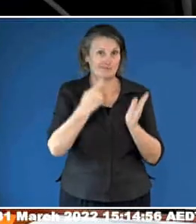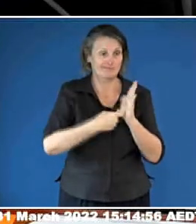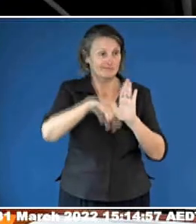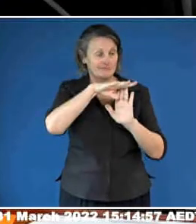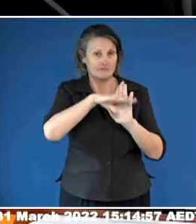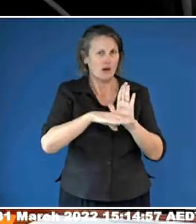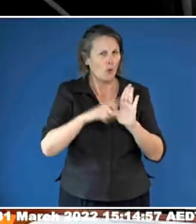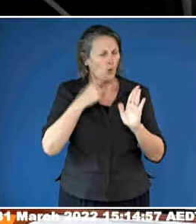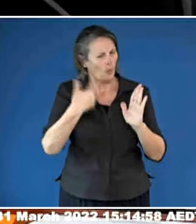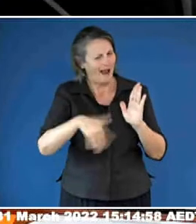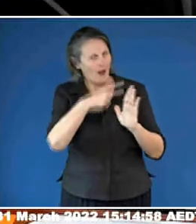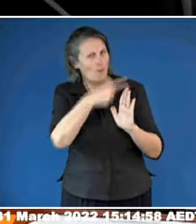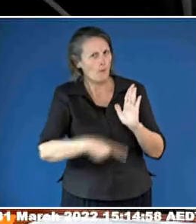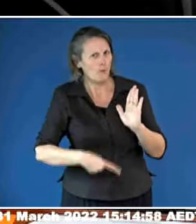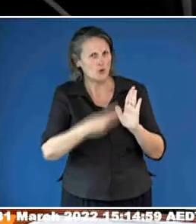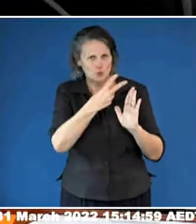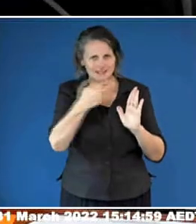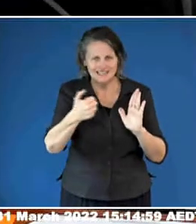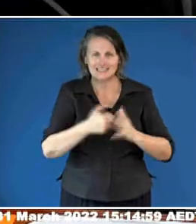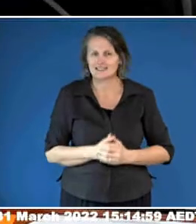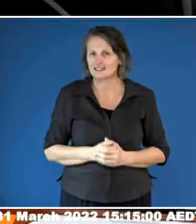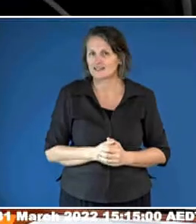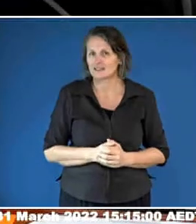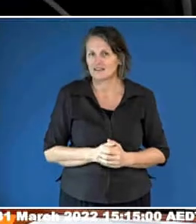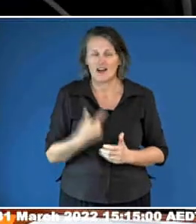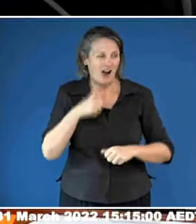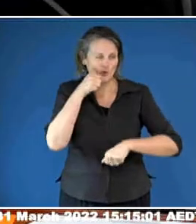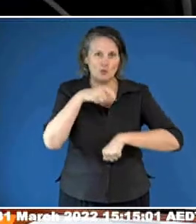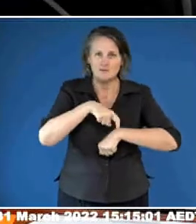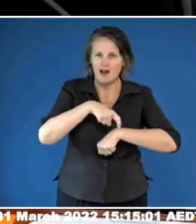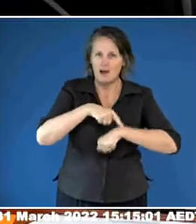recommendations. So I'm just sort of mindful of the time, that I'm not going to do justice